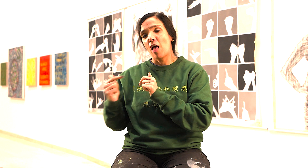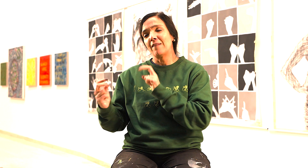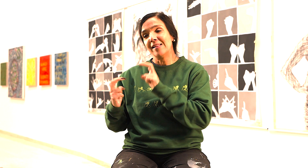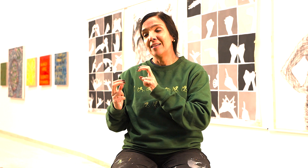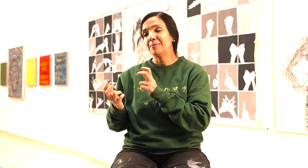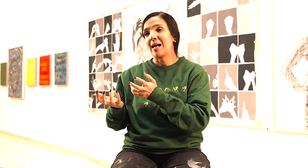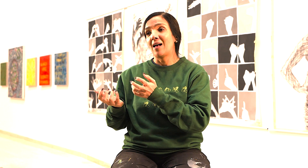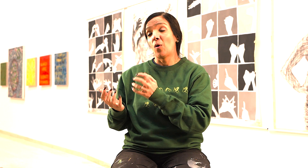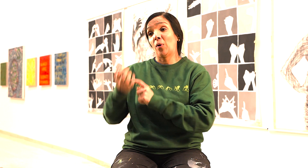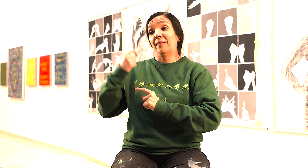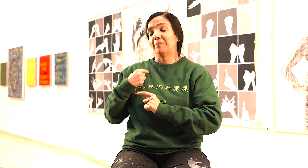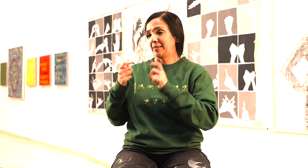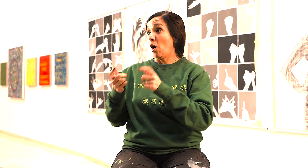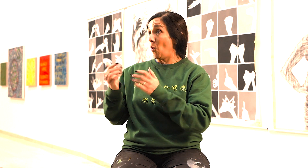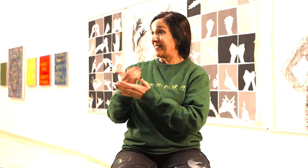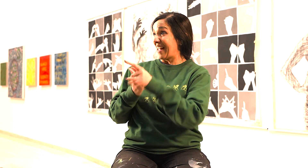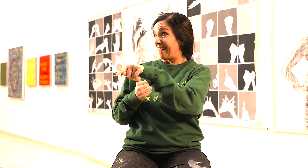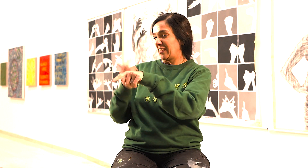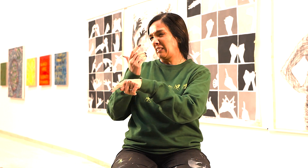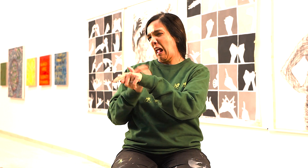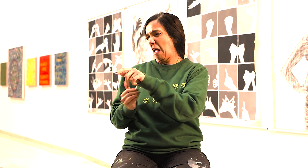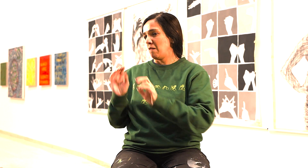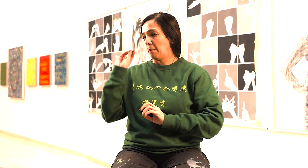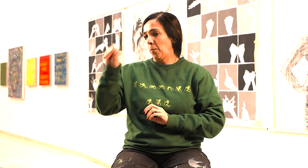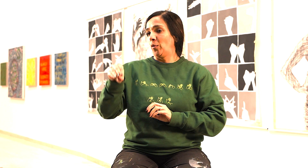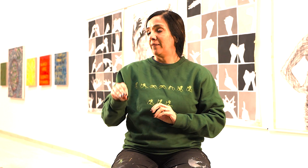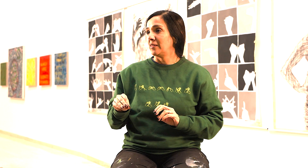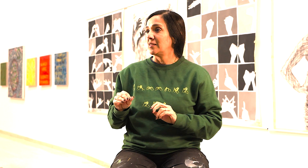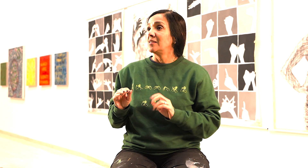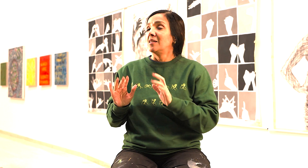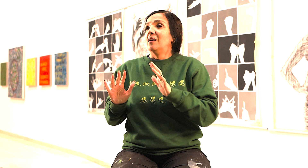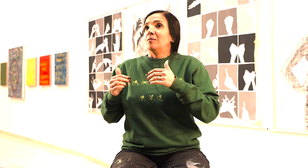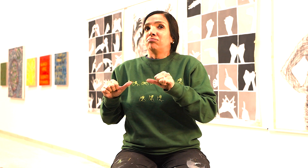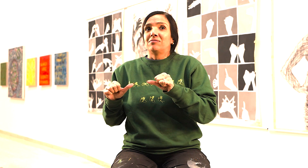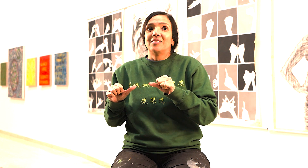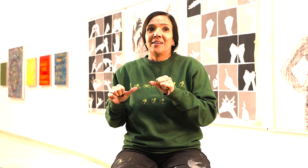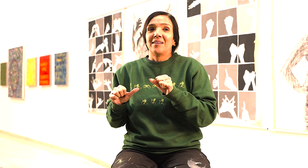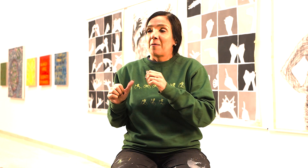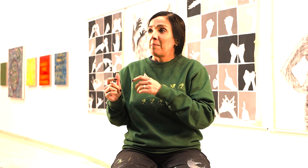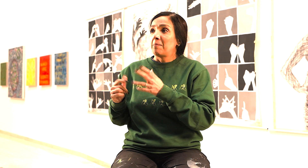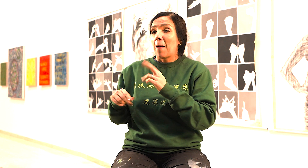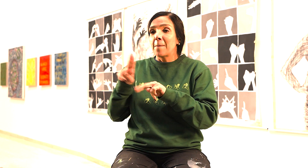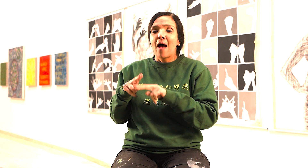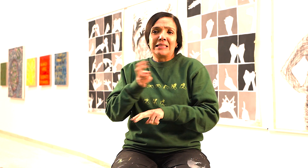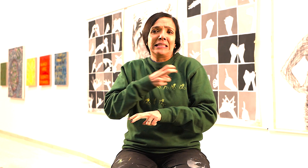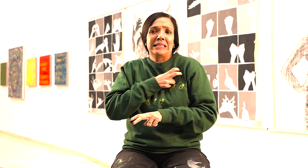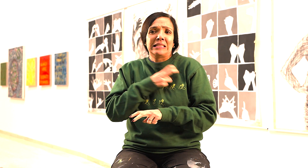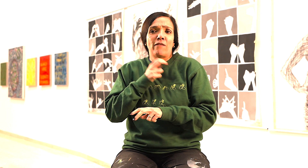There was a lot of friction arguing back and forth. They said, "Are you going to be safe there?" I said, "Yes," and I went.